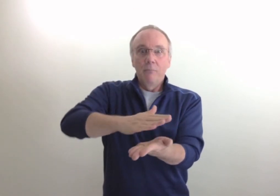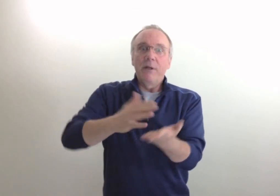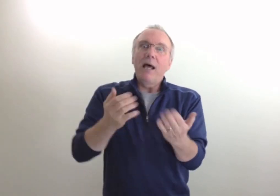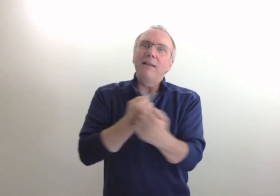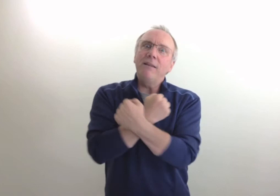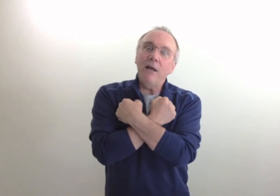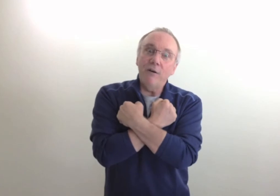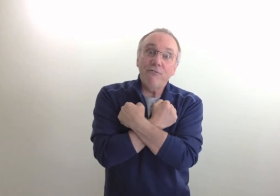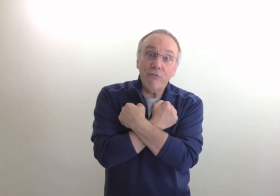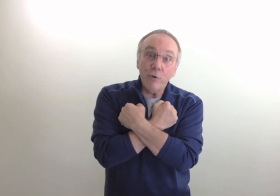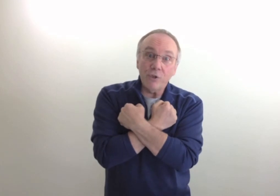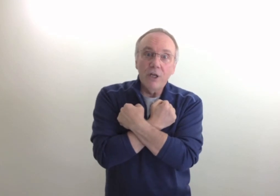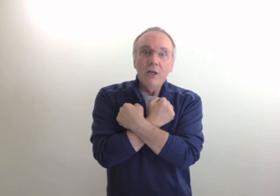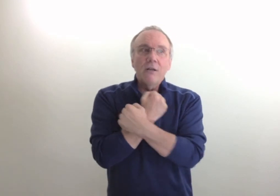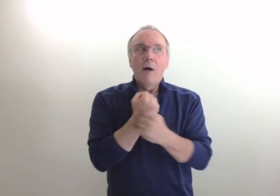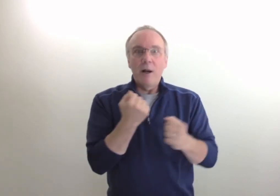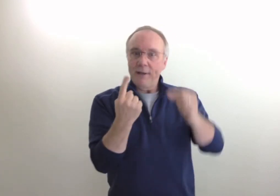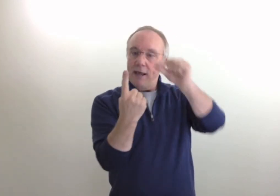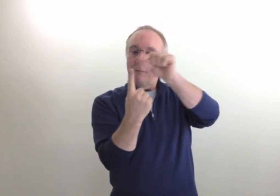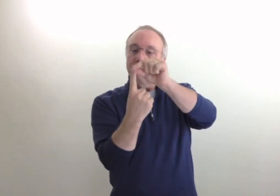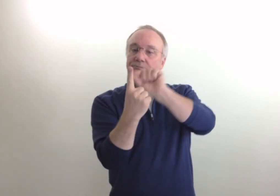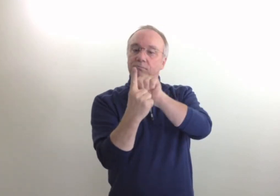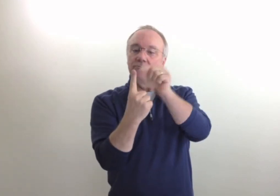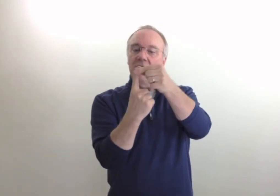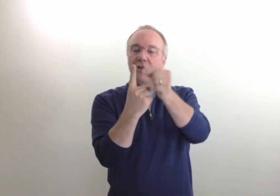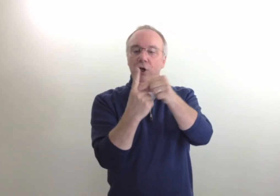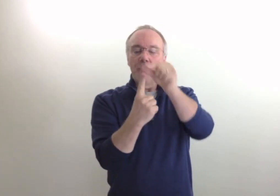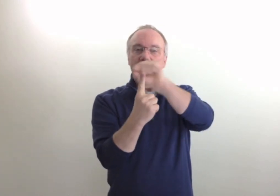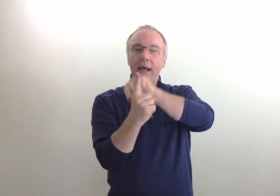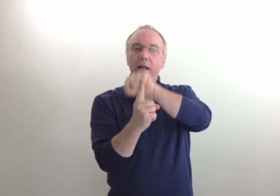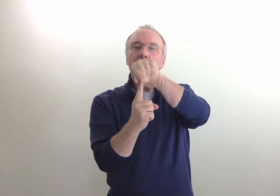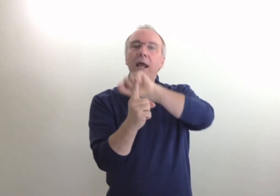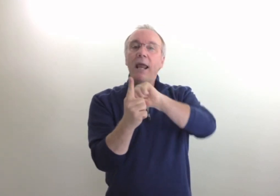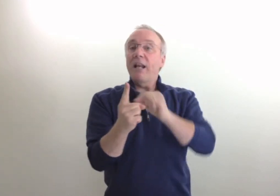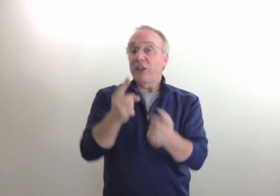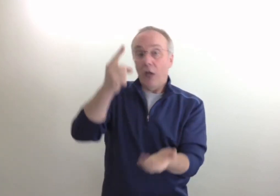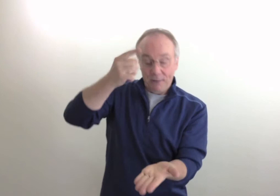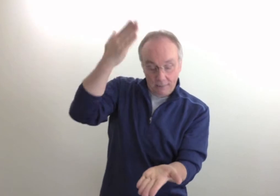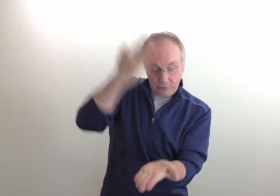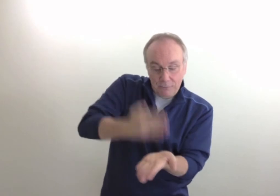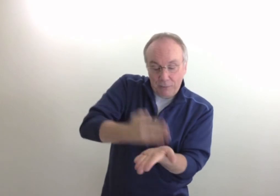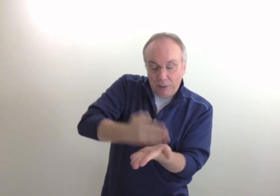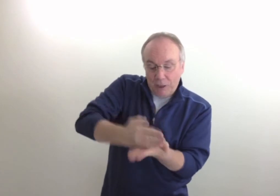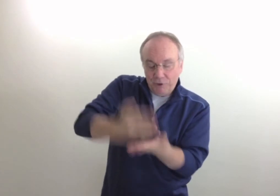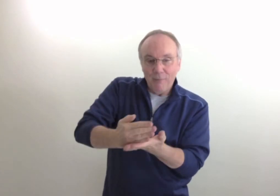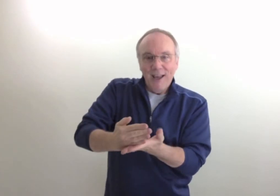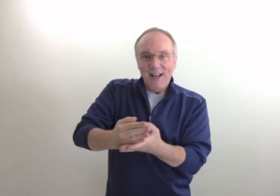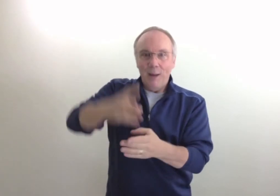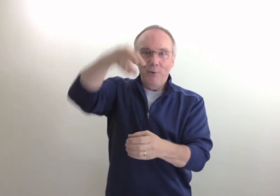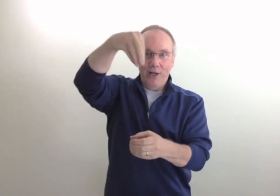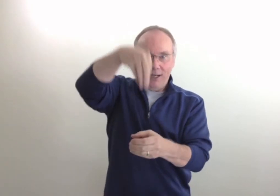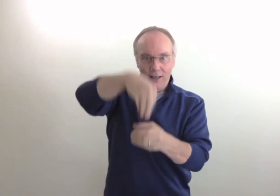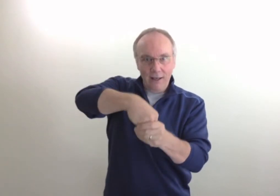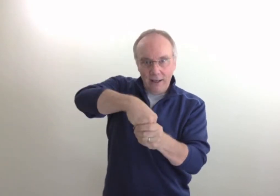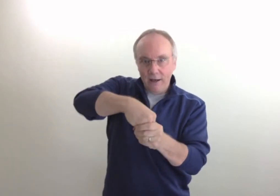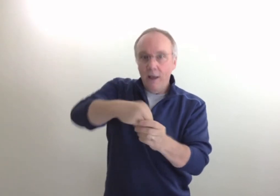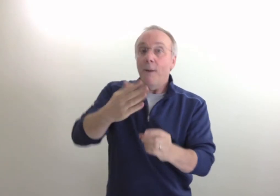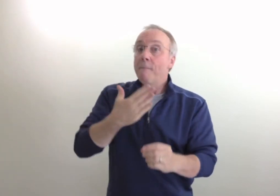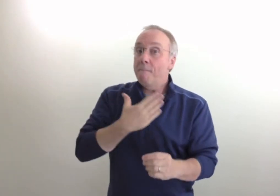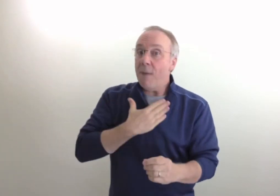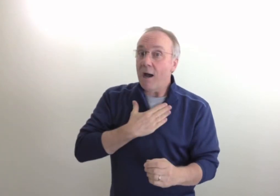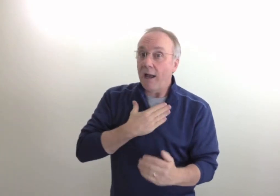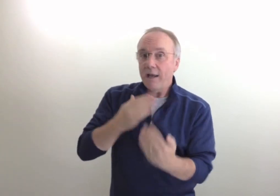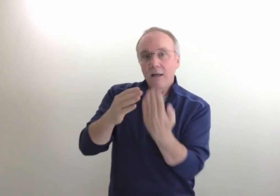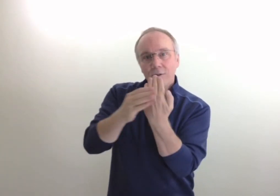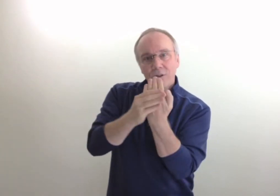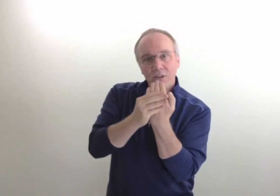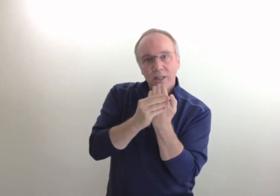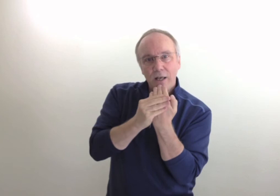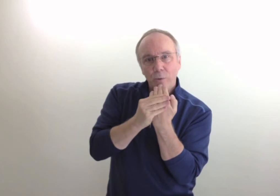I love fruit and I have a banana so chopped it up and put it in my sandwich.